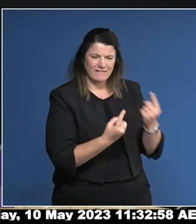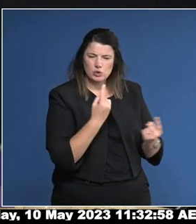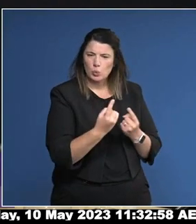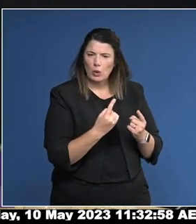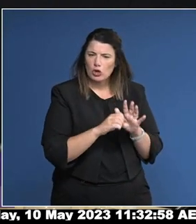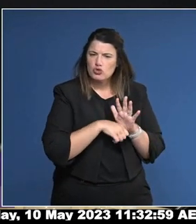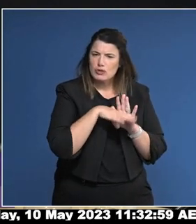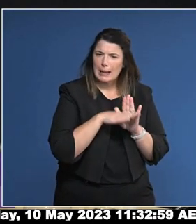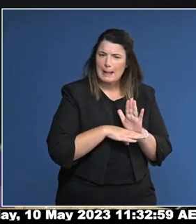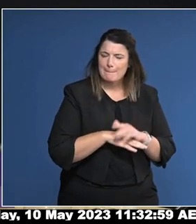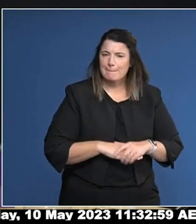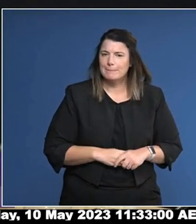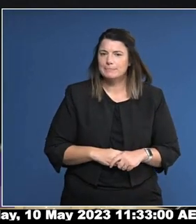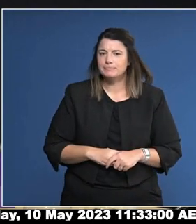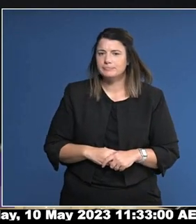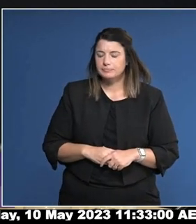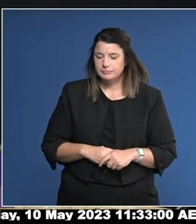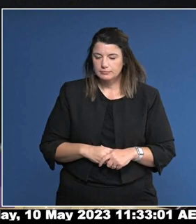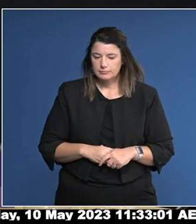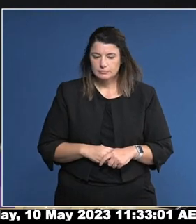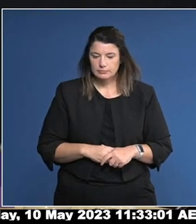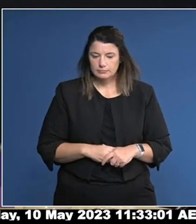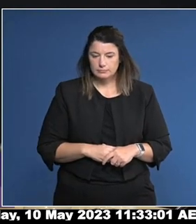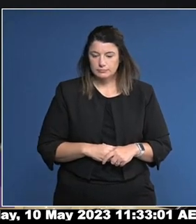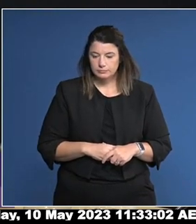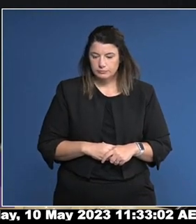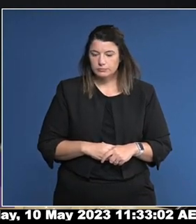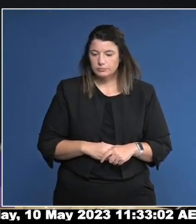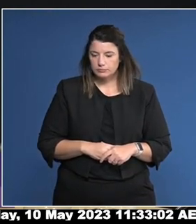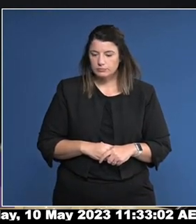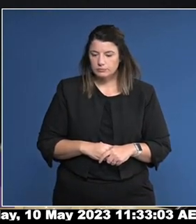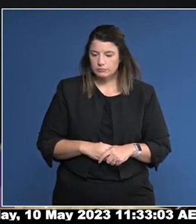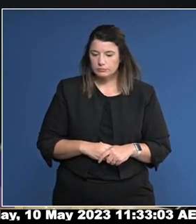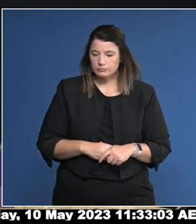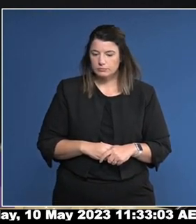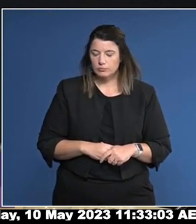In that it would take into consideration the boys' cognitive